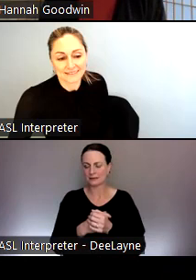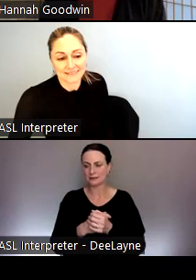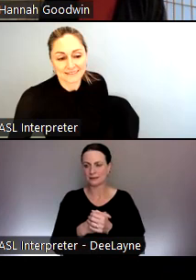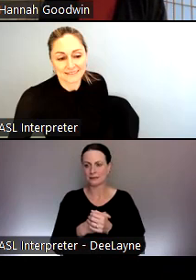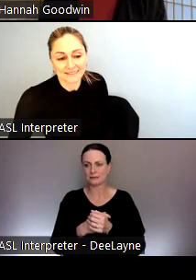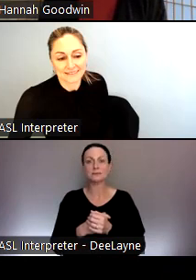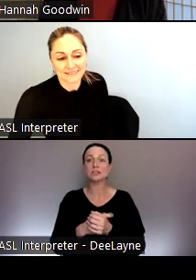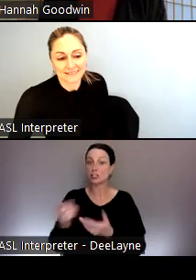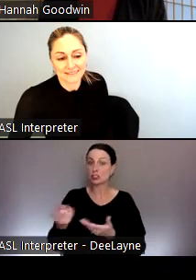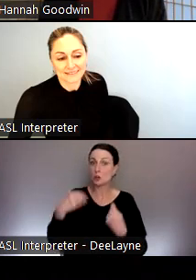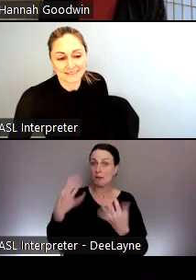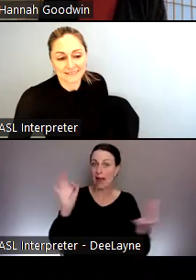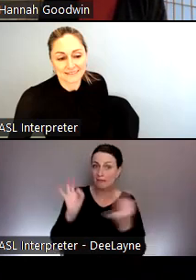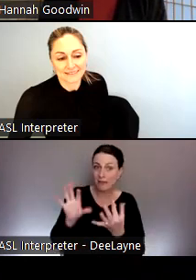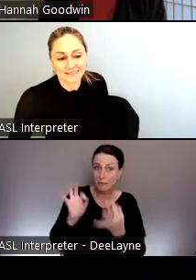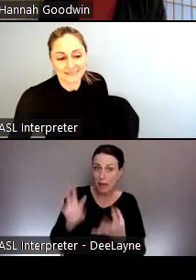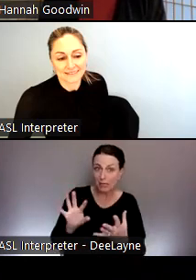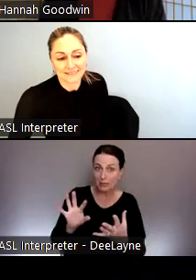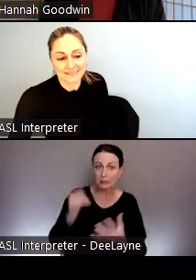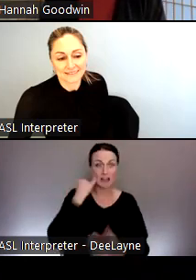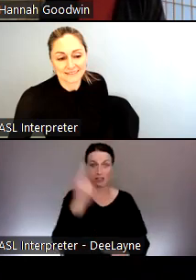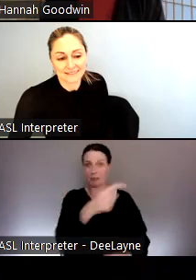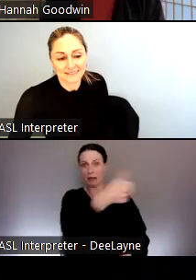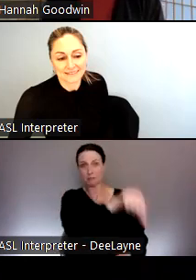Do you provide feedback on why a proposal is not selected?